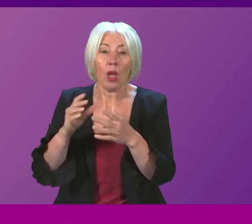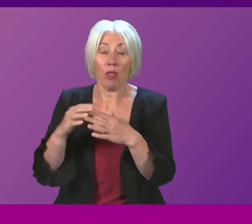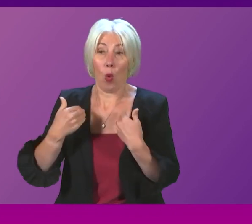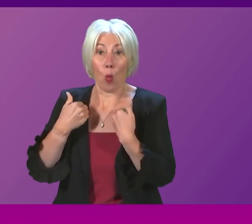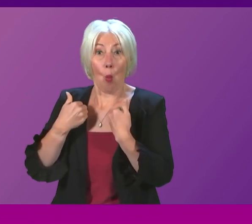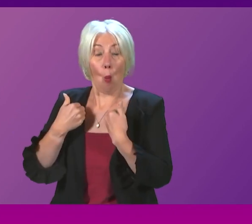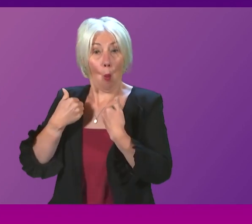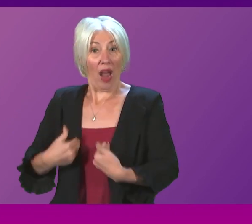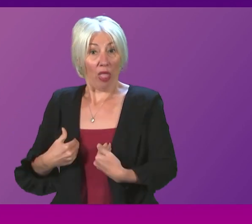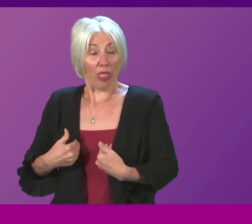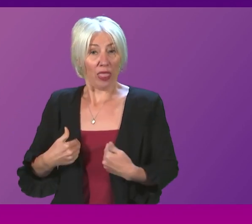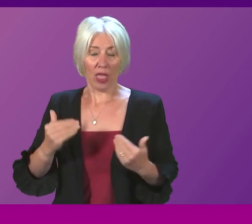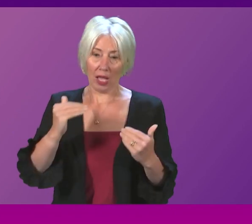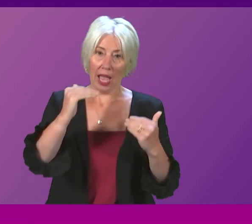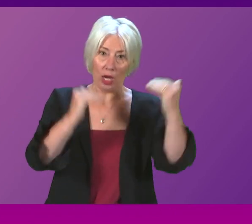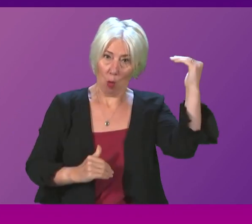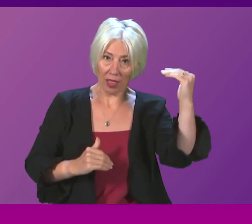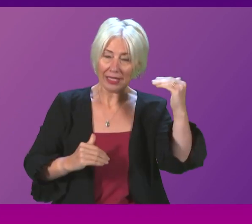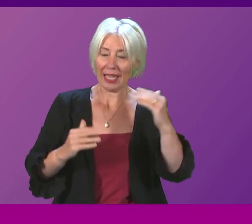inequality and health inequality.